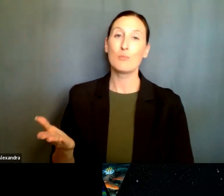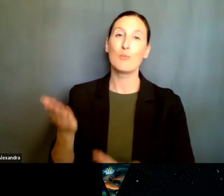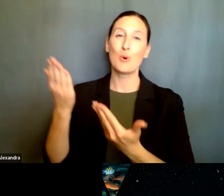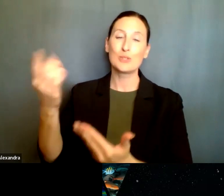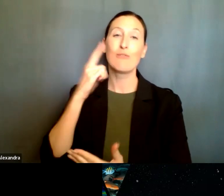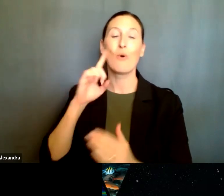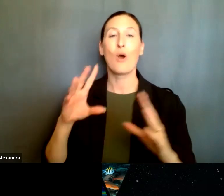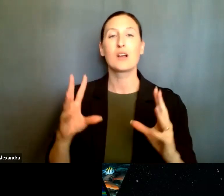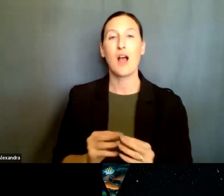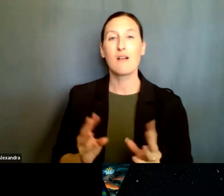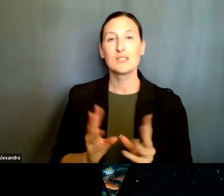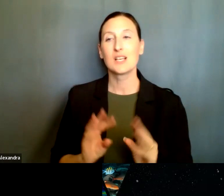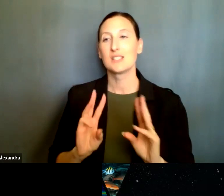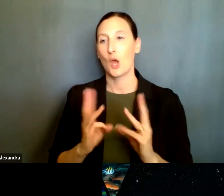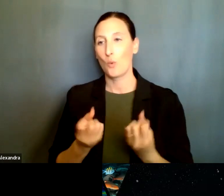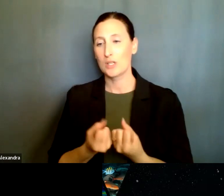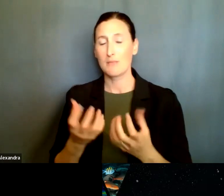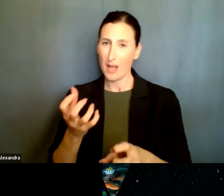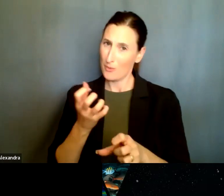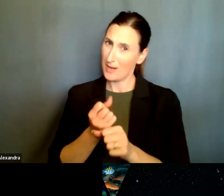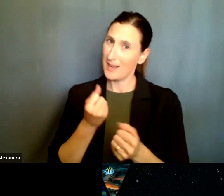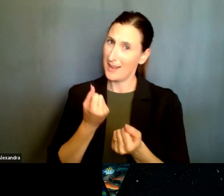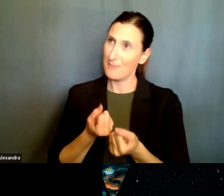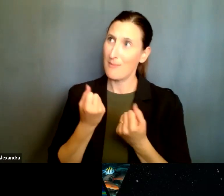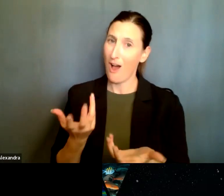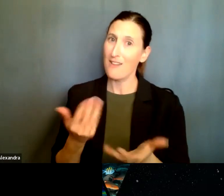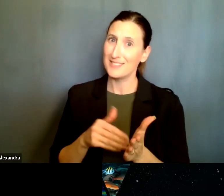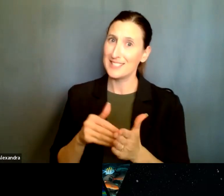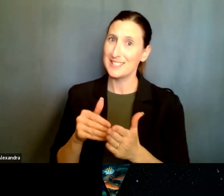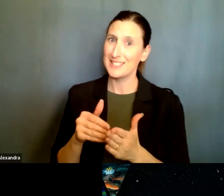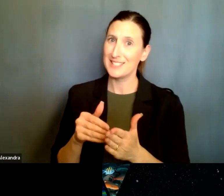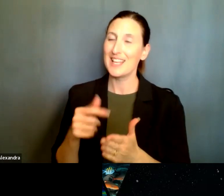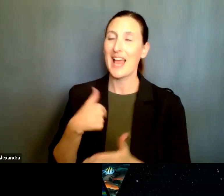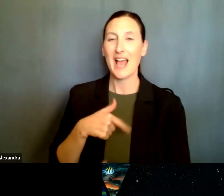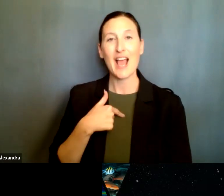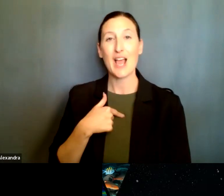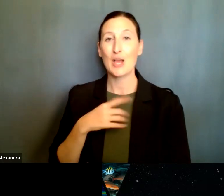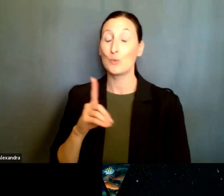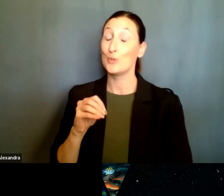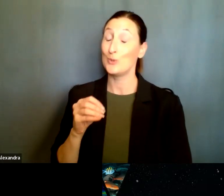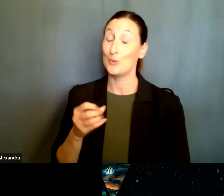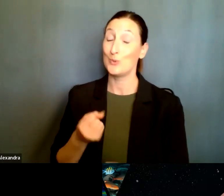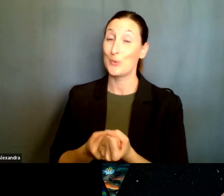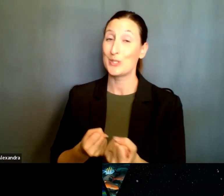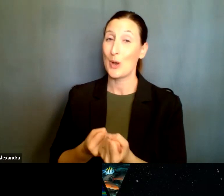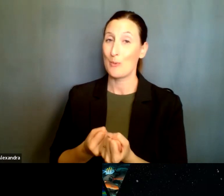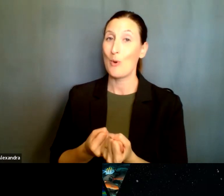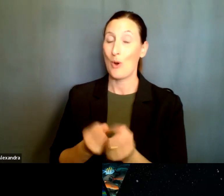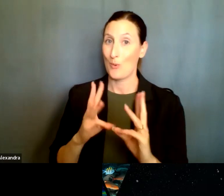and workshops and we get quite a few of those. We do support quite a few workshops and conferences.